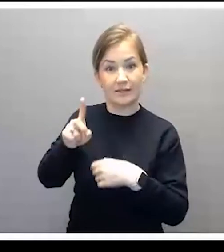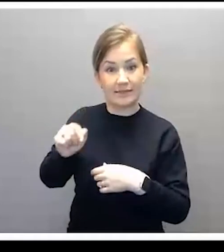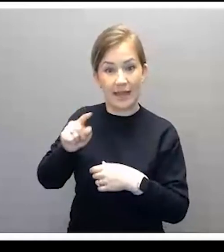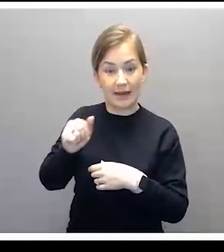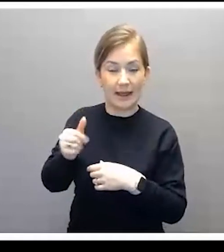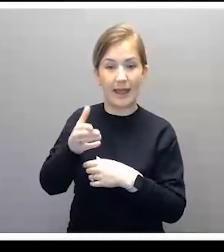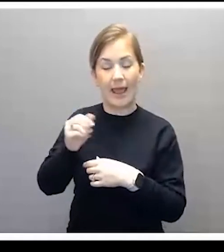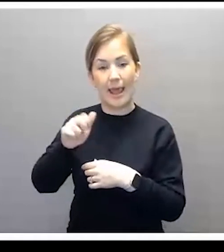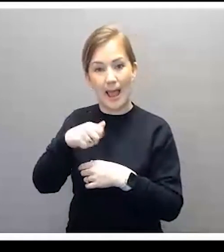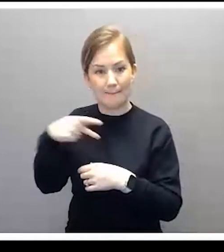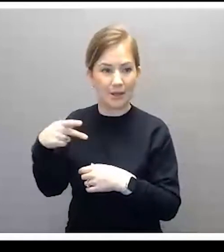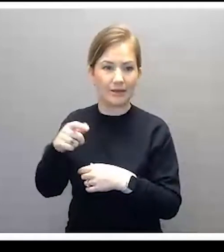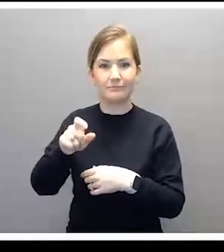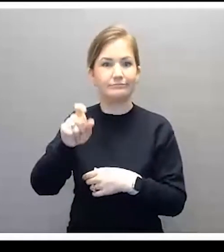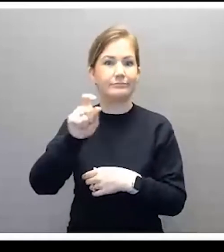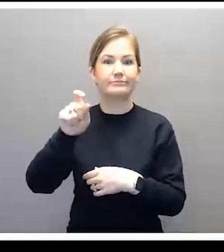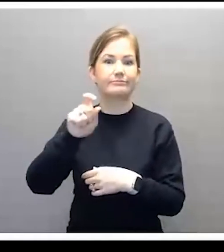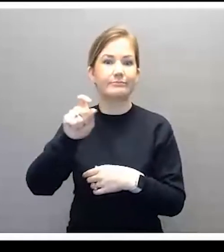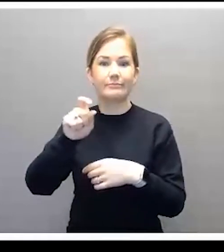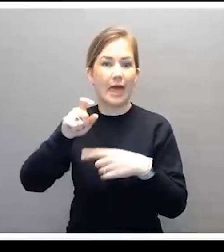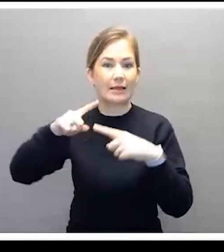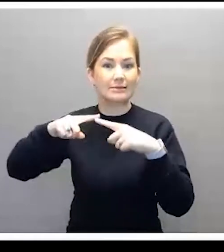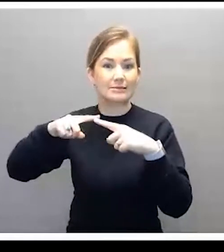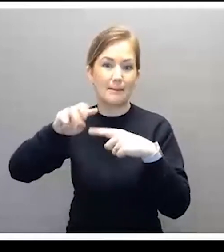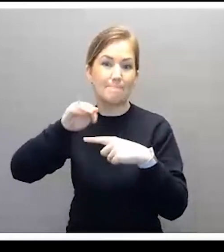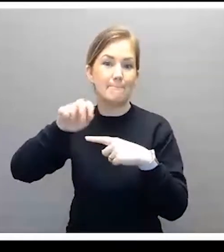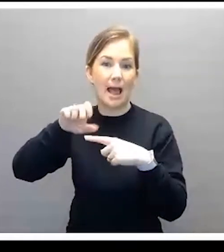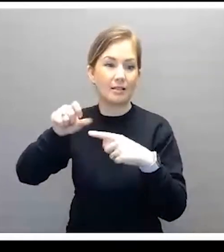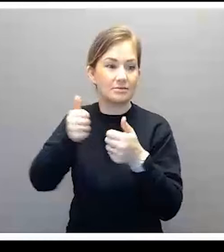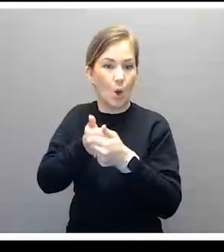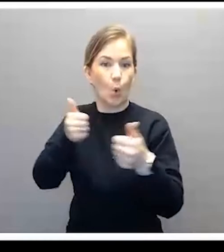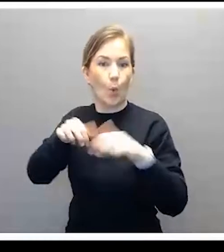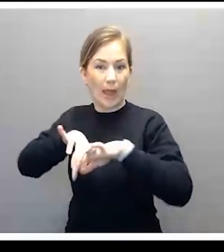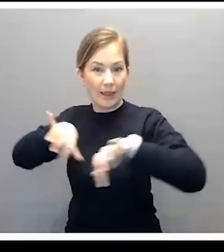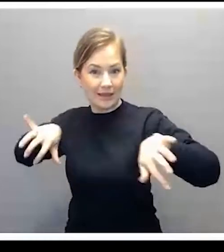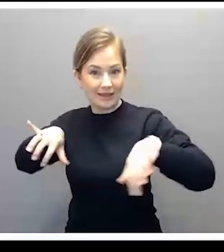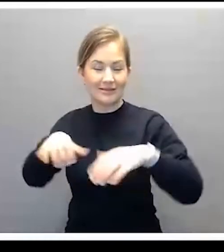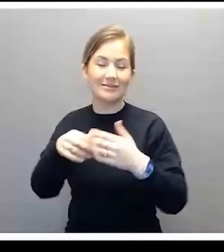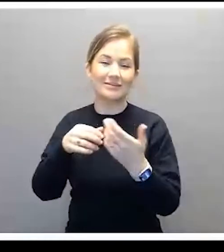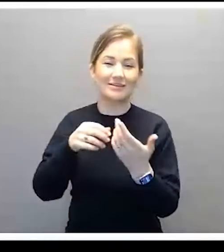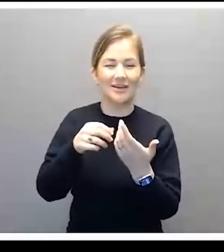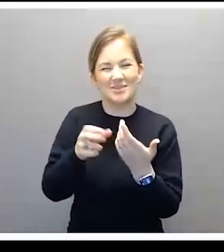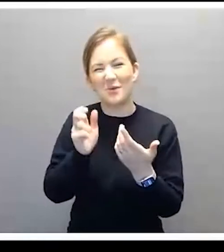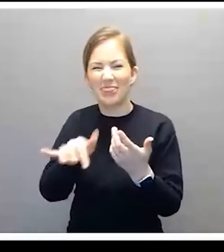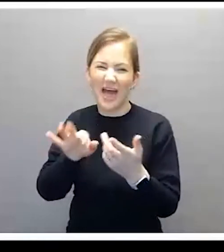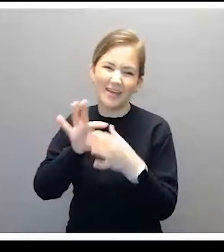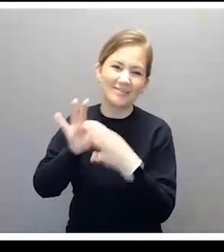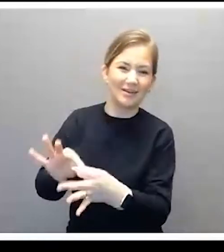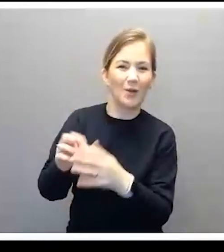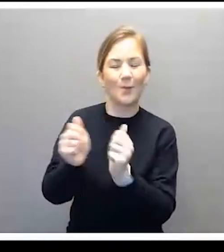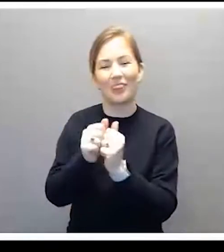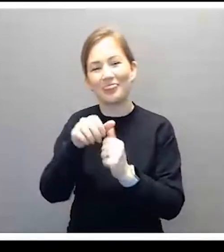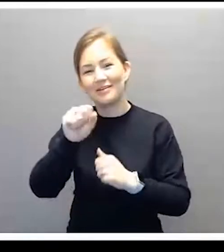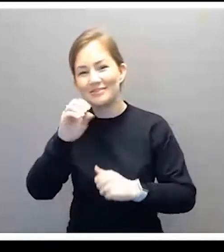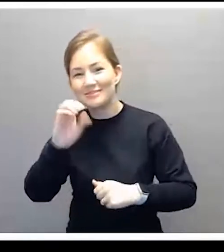and application X miles away from where it's hosted today." And that goes into like SOC.